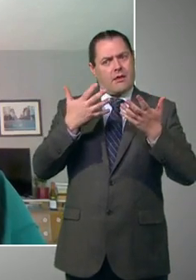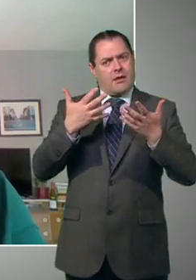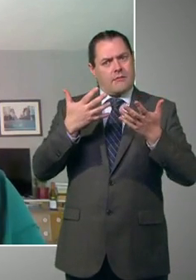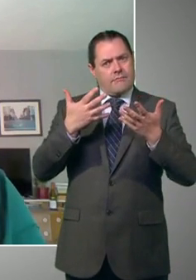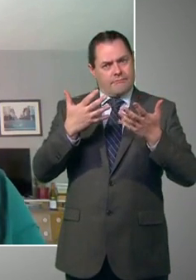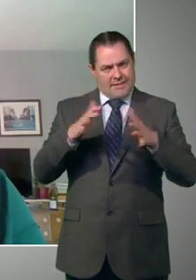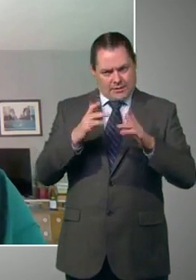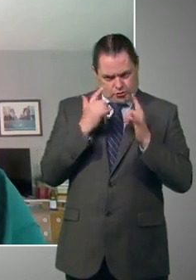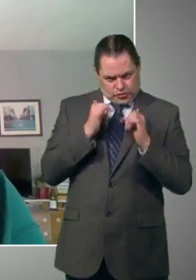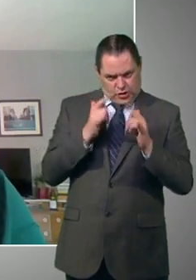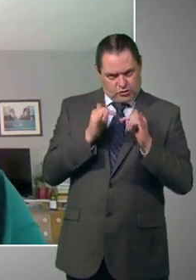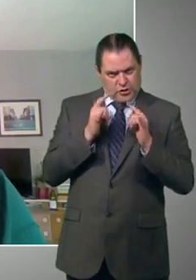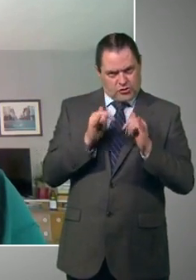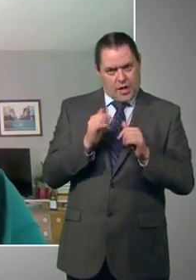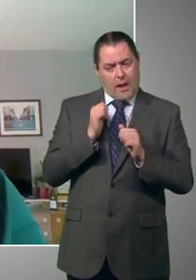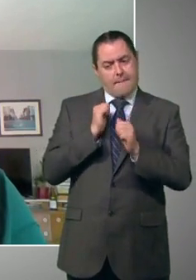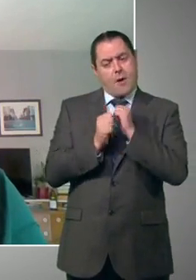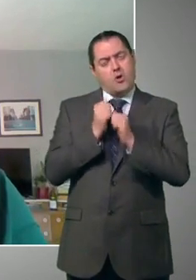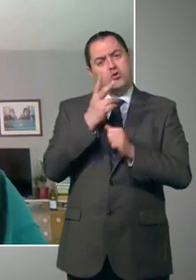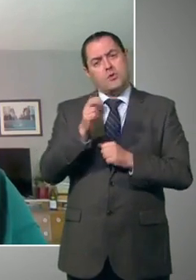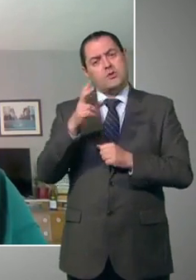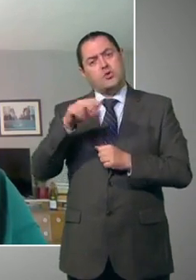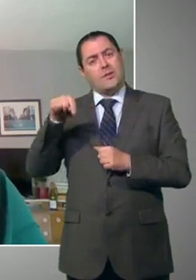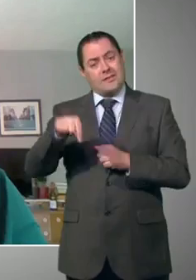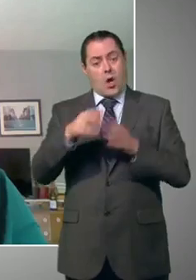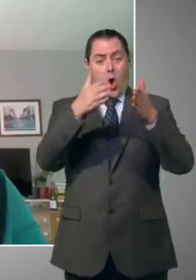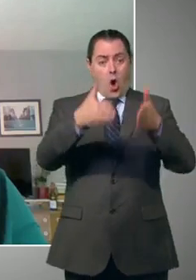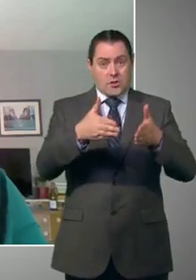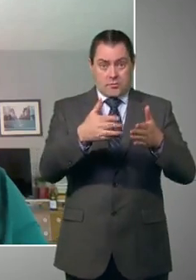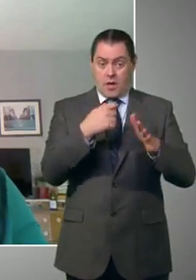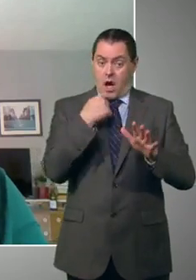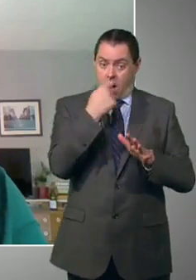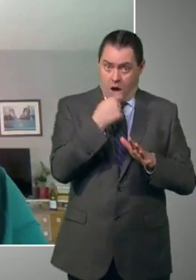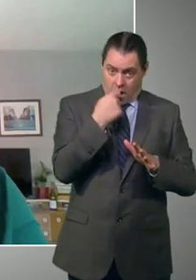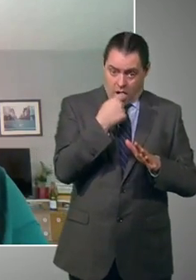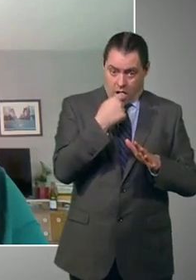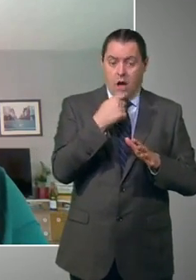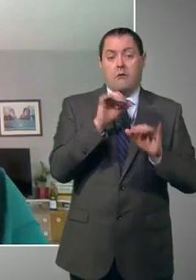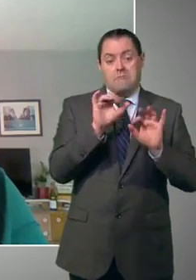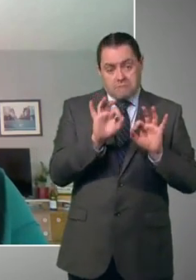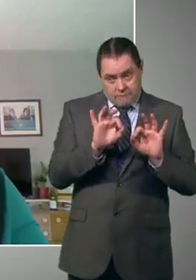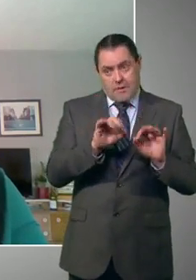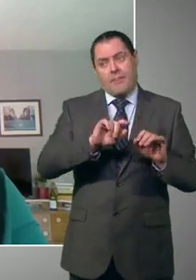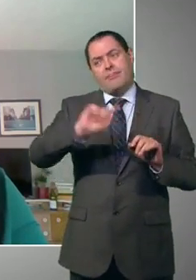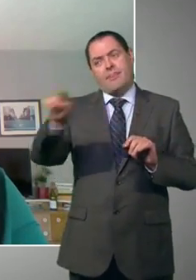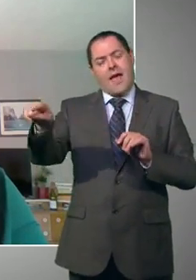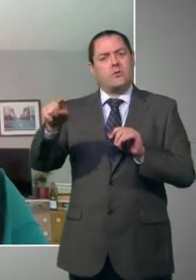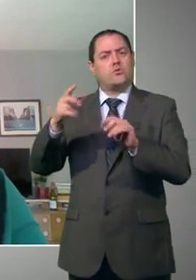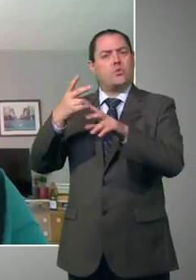the middle of March 2020 because they knew then that there was a risk and so they found a way to do it. So why